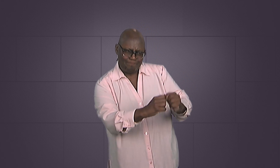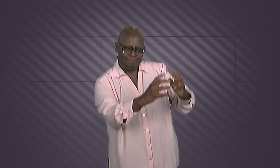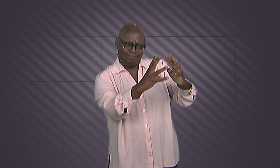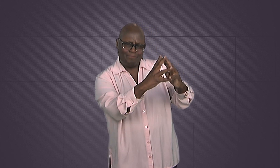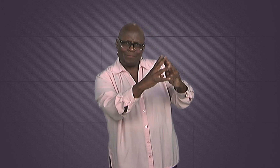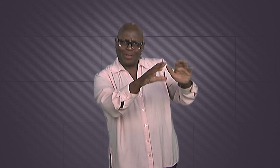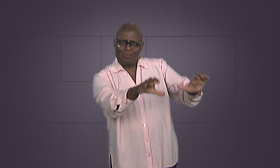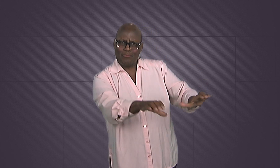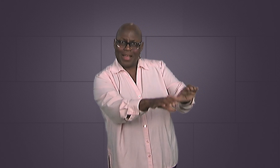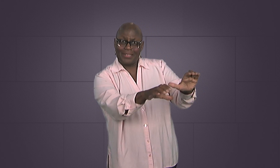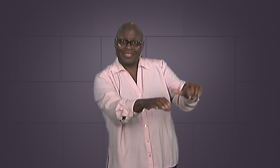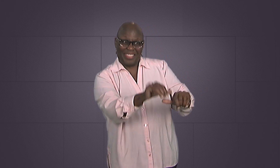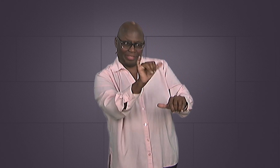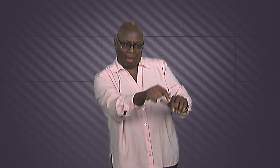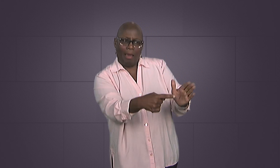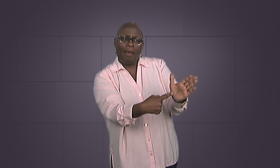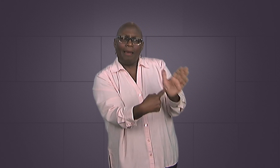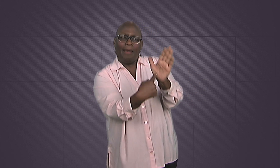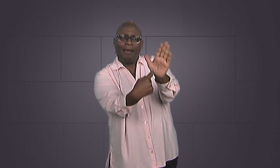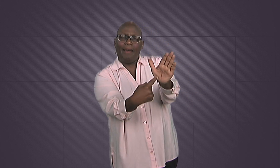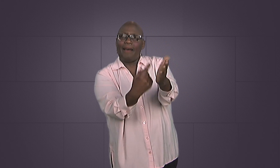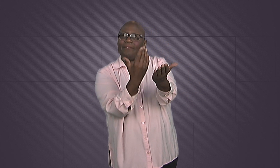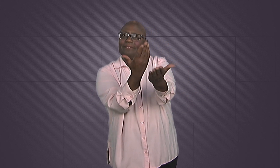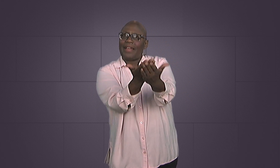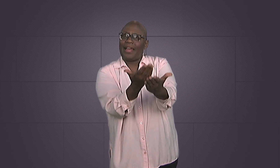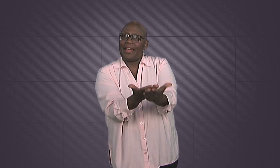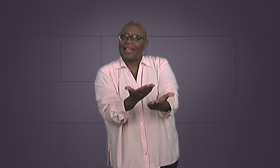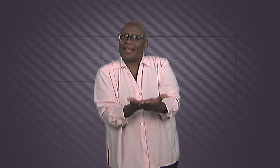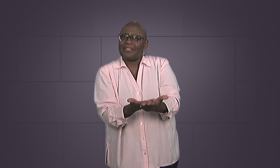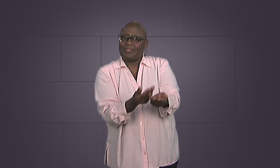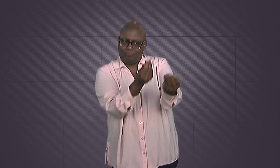which reflect what evidence is telling us.